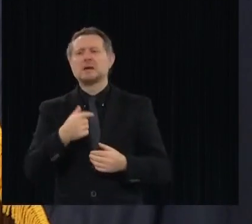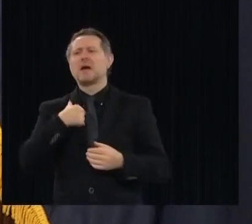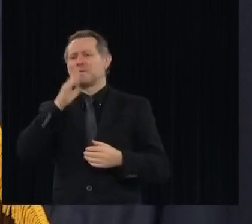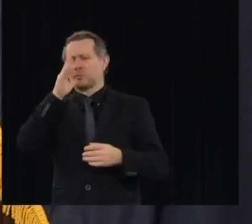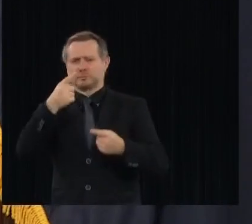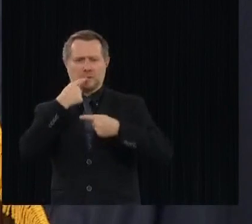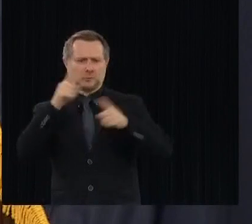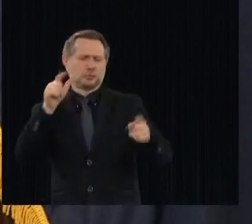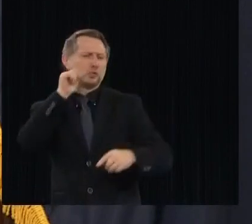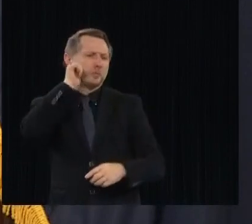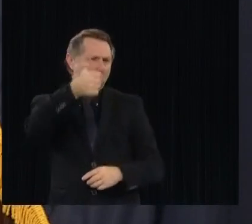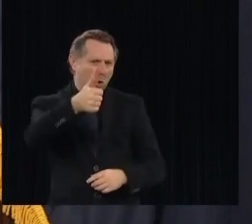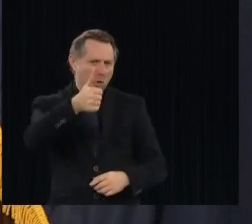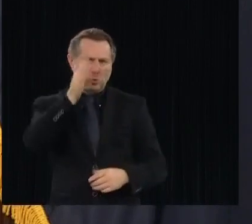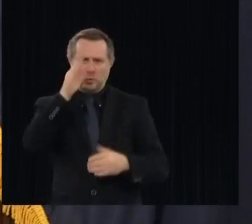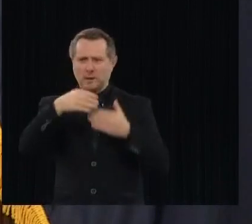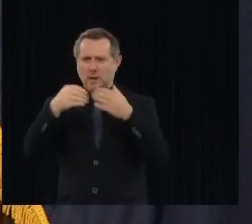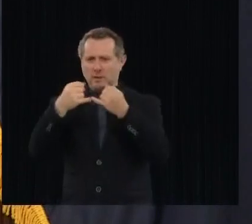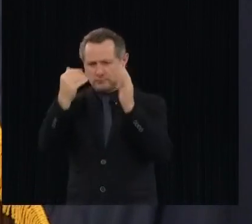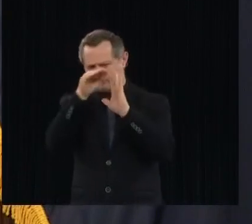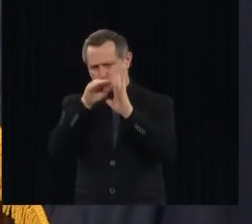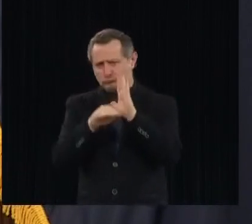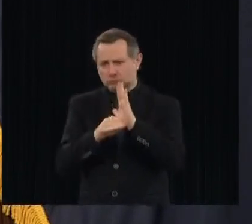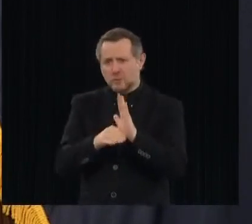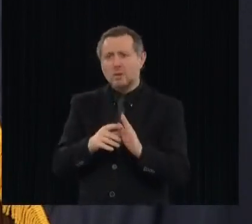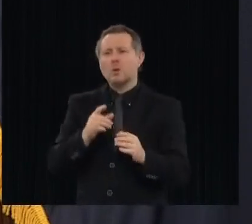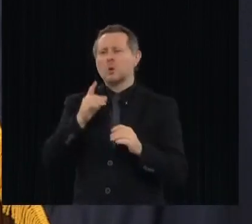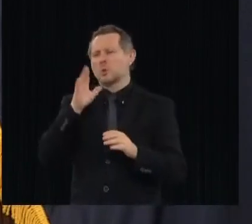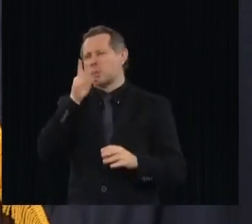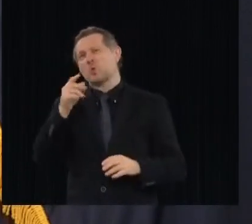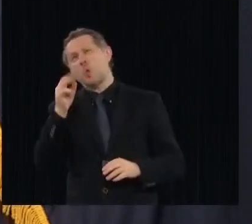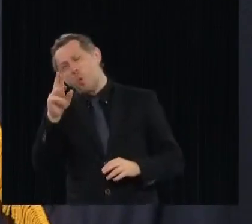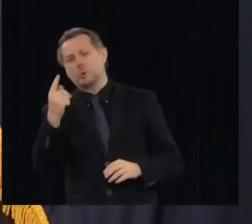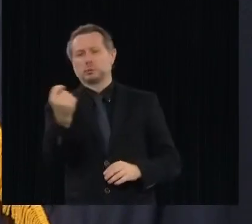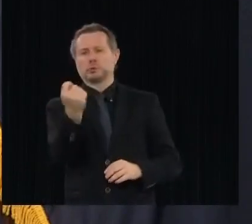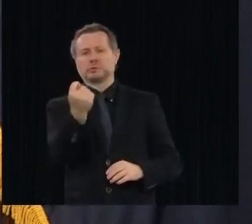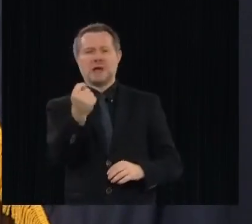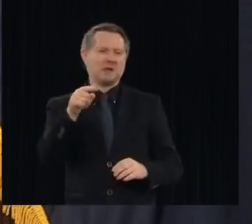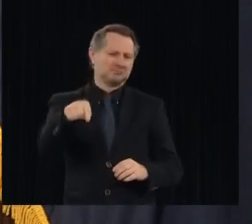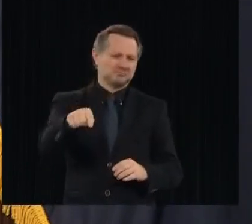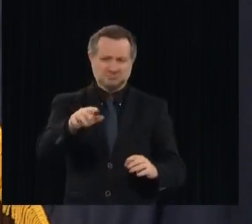SPECIAL PROVISIONS FOR MEMORIAL DAY CELEBRATIONS COMING UP.